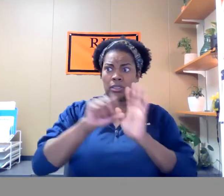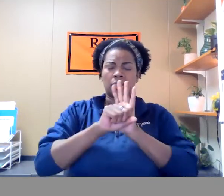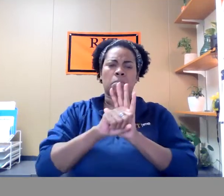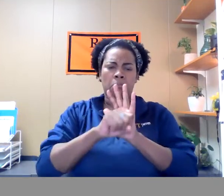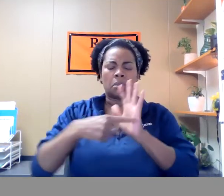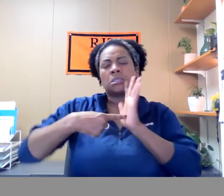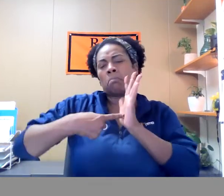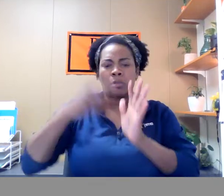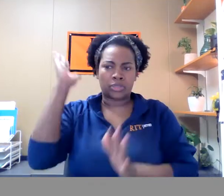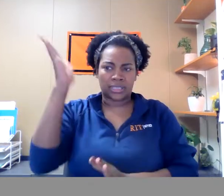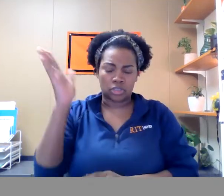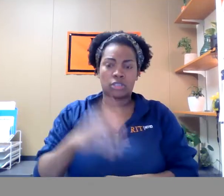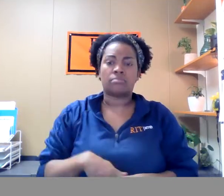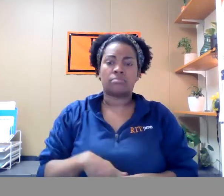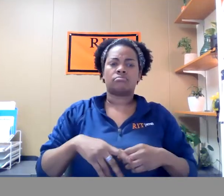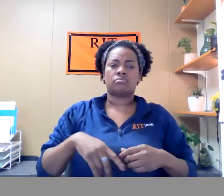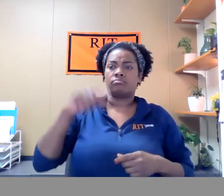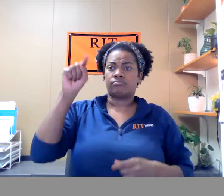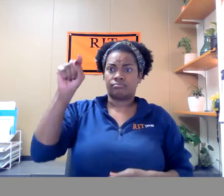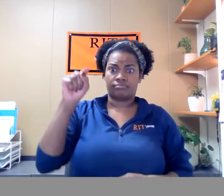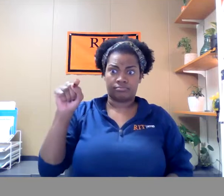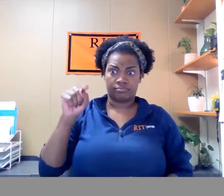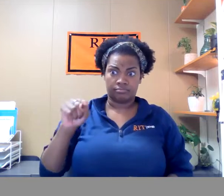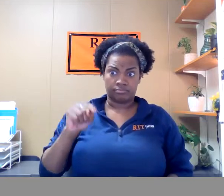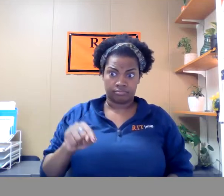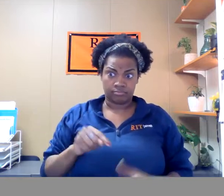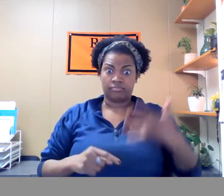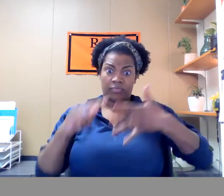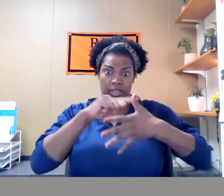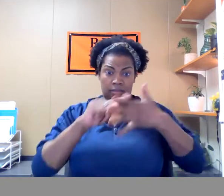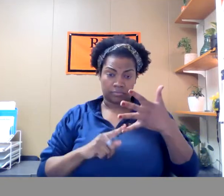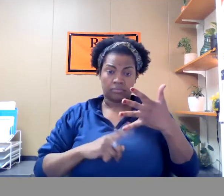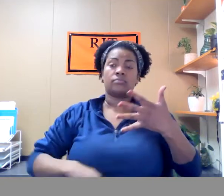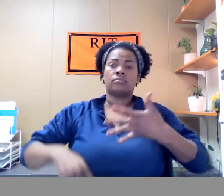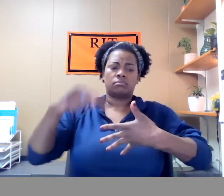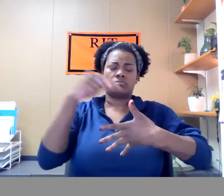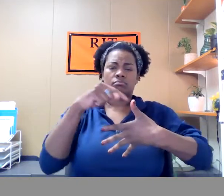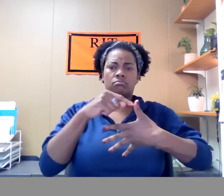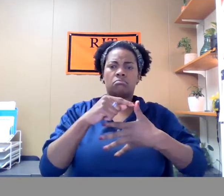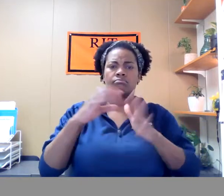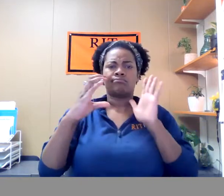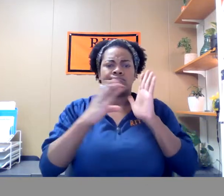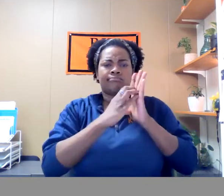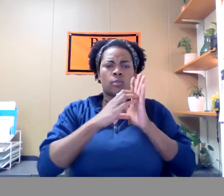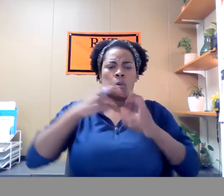Now, the first-round sample presentations, these are just an example. What we're expecting you to do is produce all five of these things.